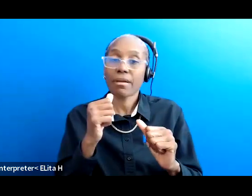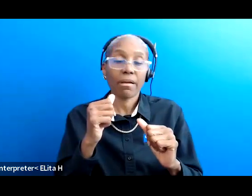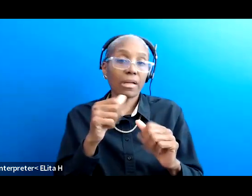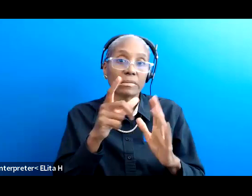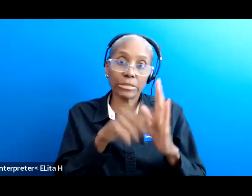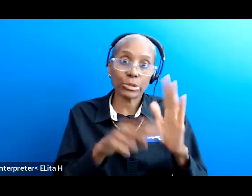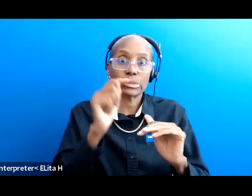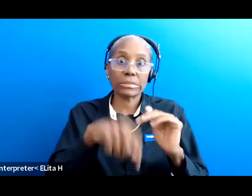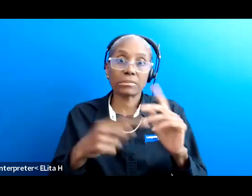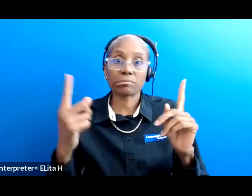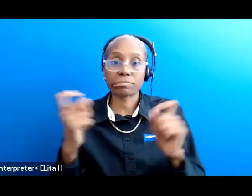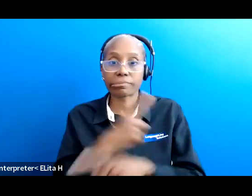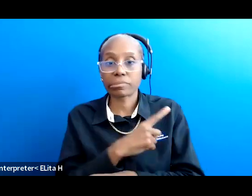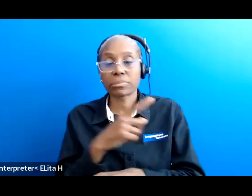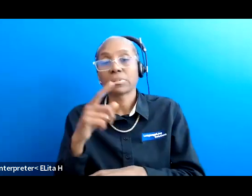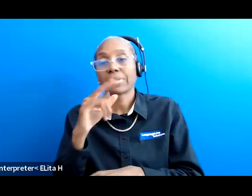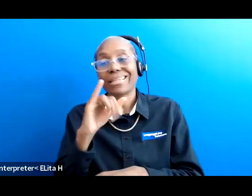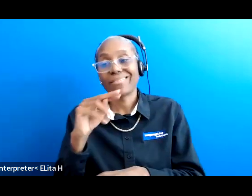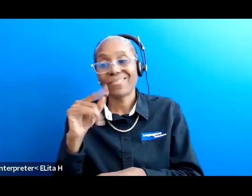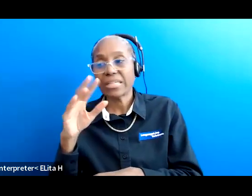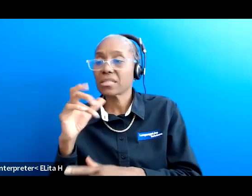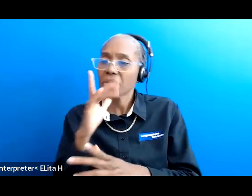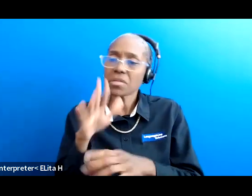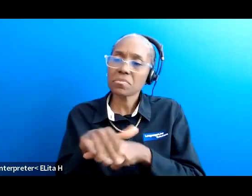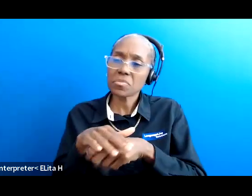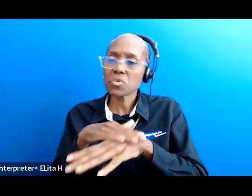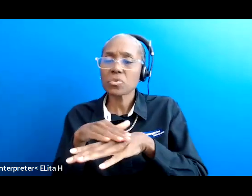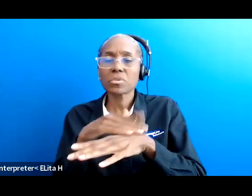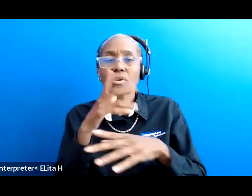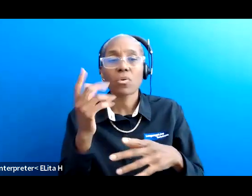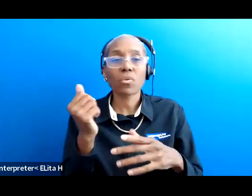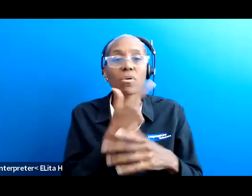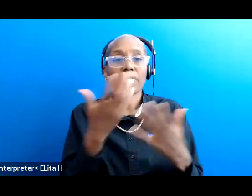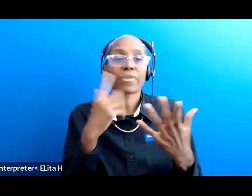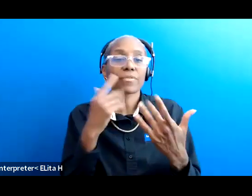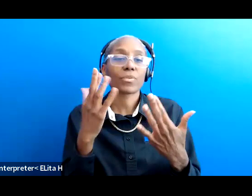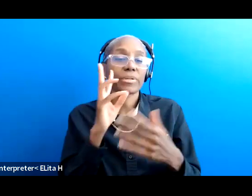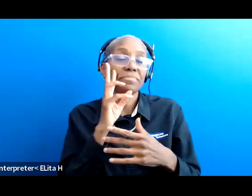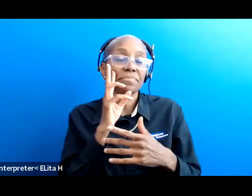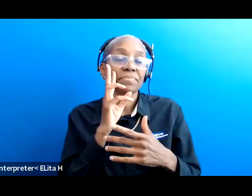you go in the invasive route. So all these things, we just have to wait and see how these are going to turn out.